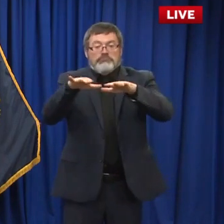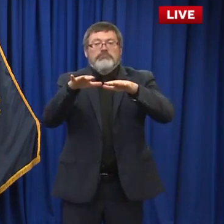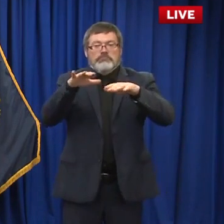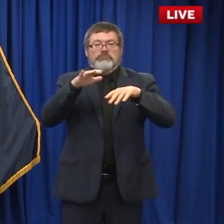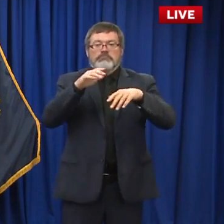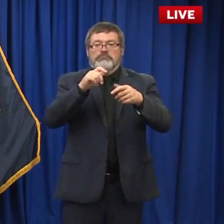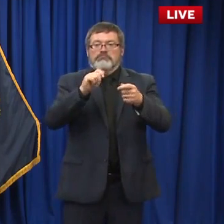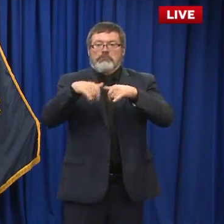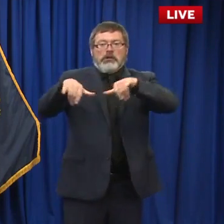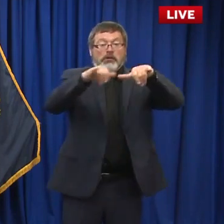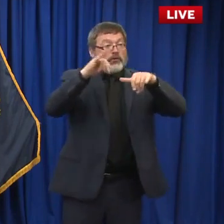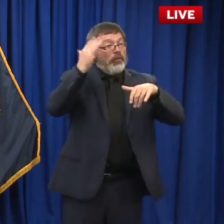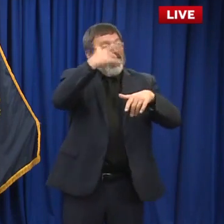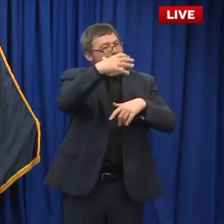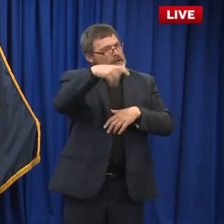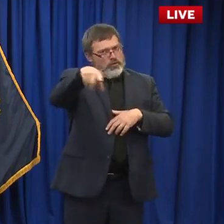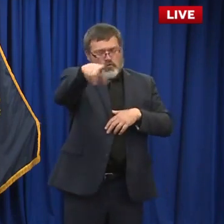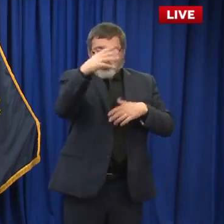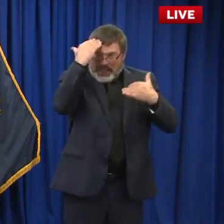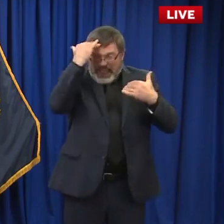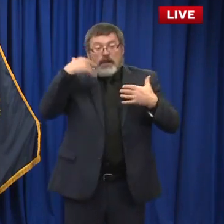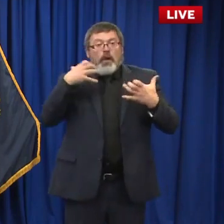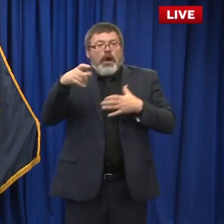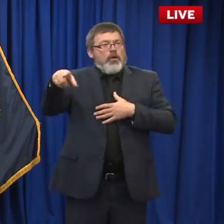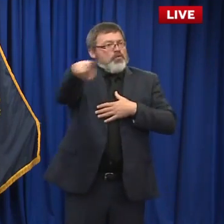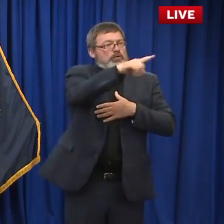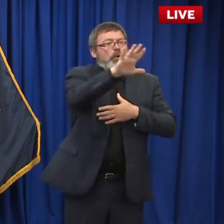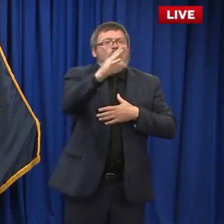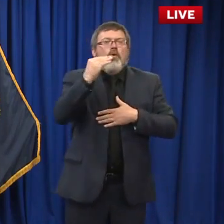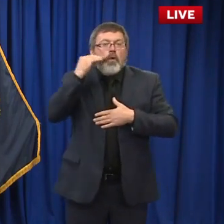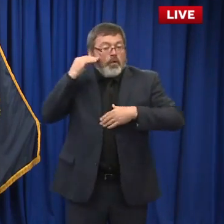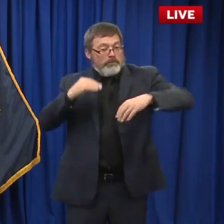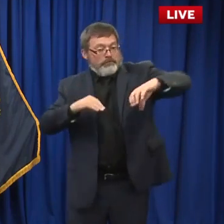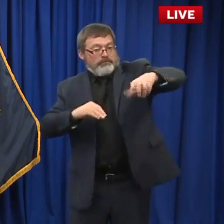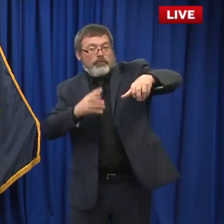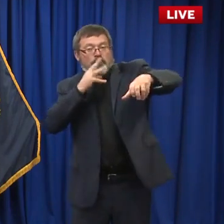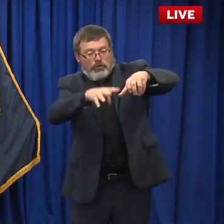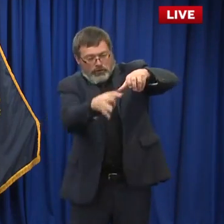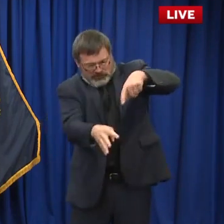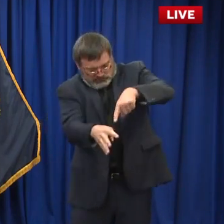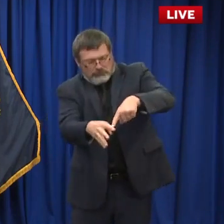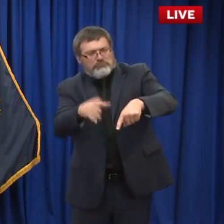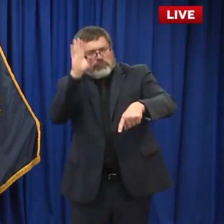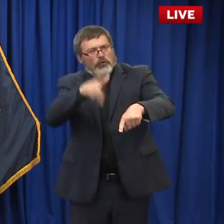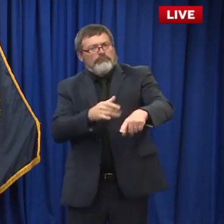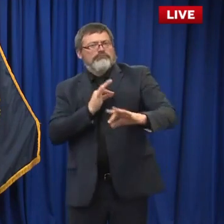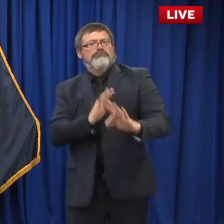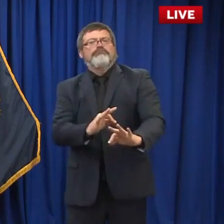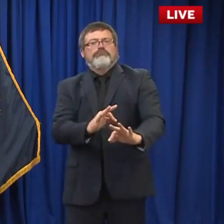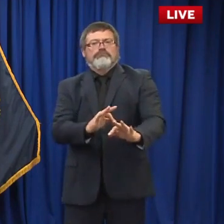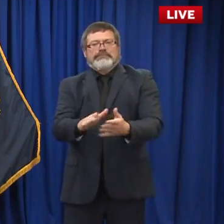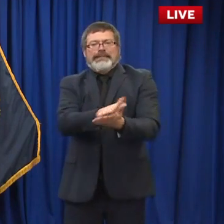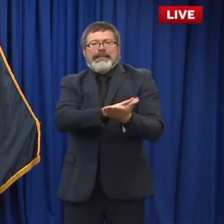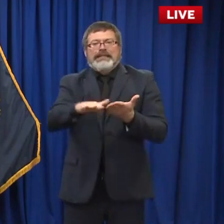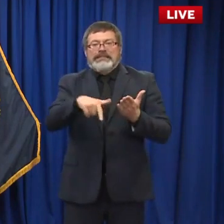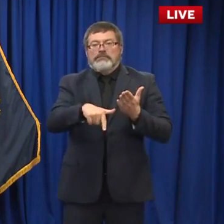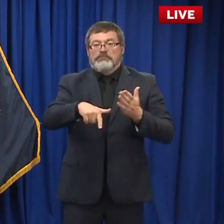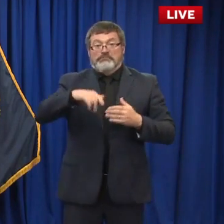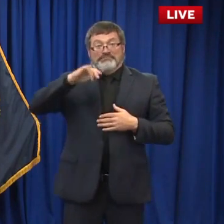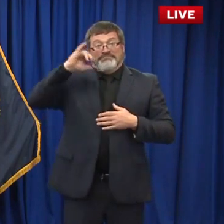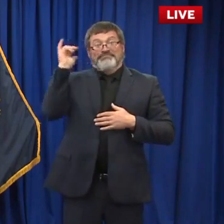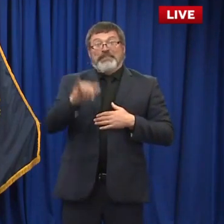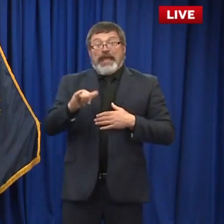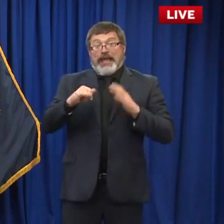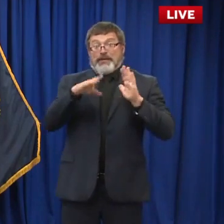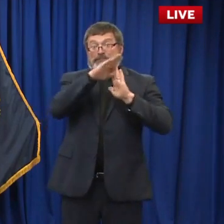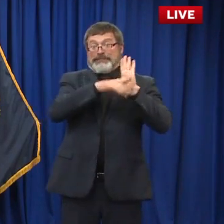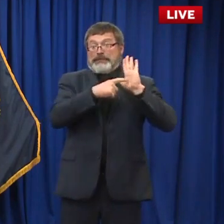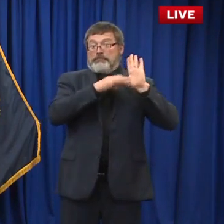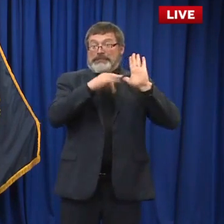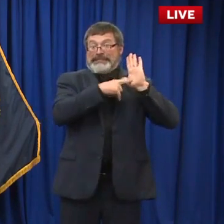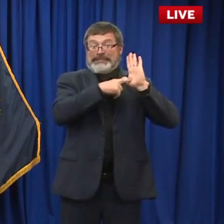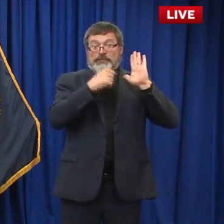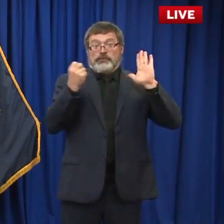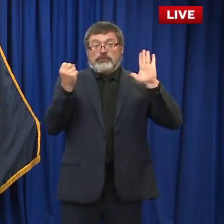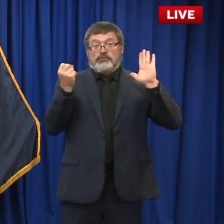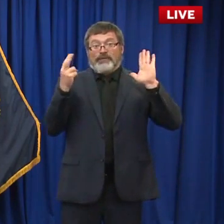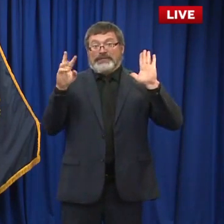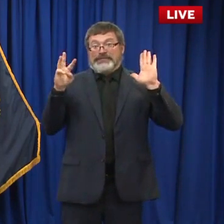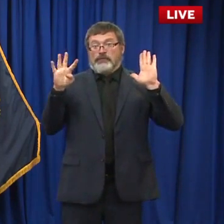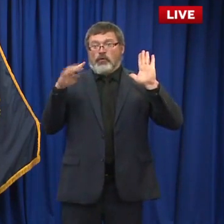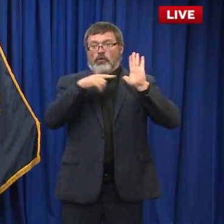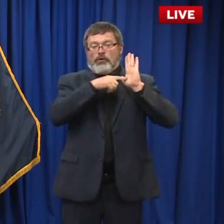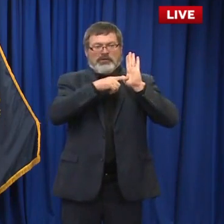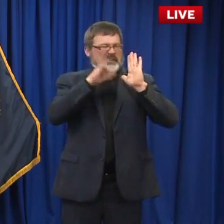YOU HAND IT TO YOUR CHILD, YOU HAVE TO KNOW THAT THE GOVERNMENT REALLY DID ITS JOB WELL AND YOU'RE ENSURING THAT DRINKING WATER IS SAFE, SO IT HAS BEEN A PRIORITY OF OURS AND THIS BILL